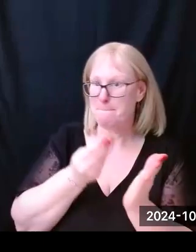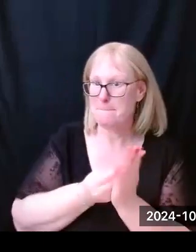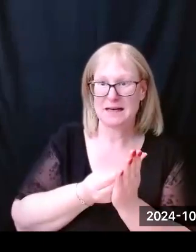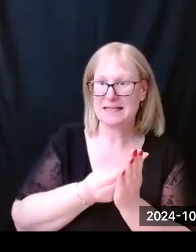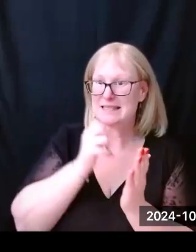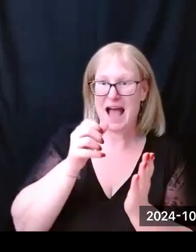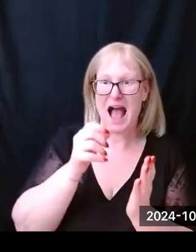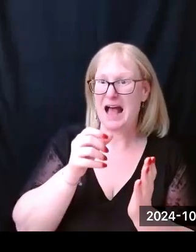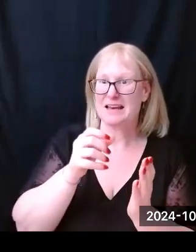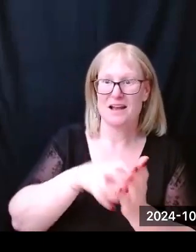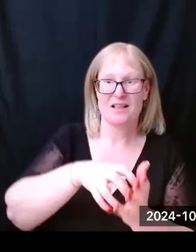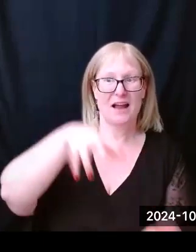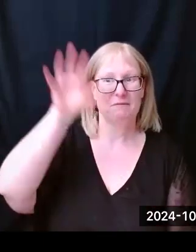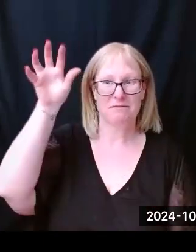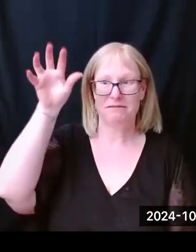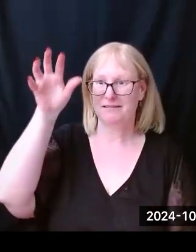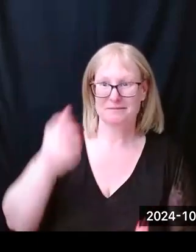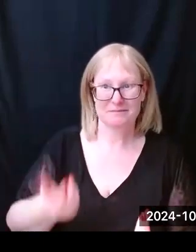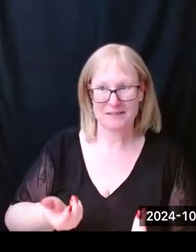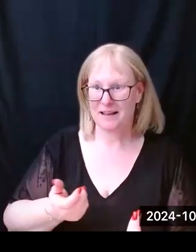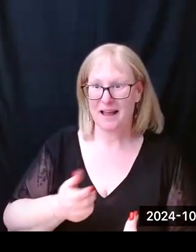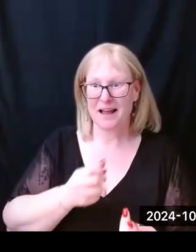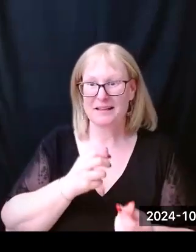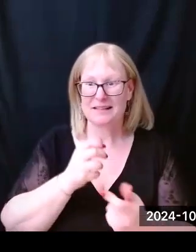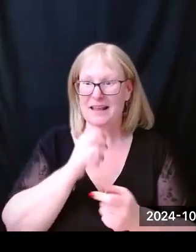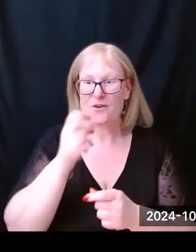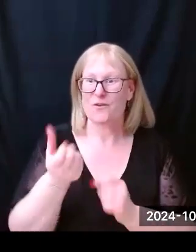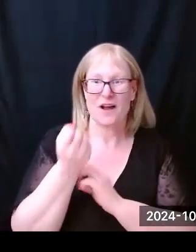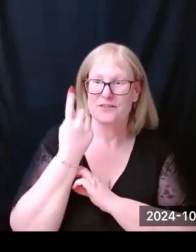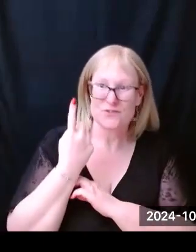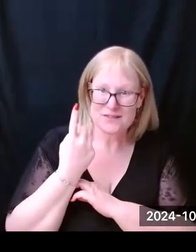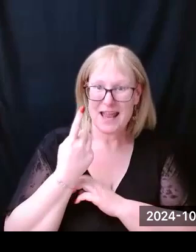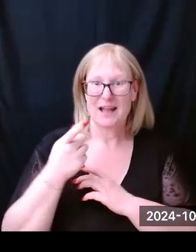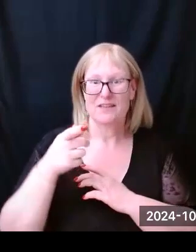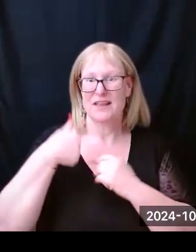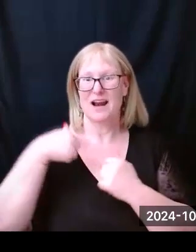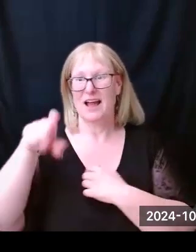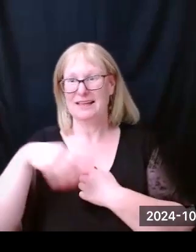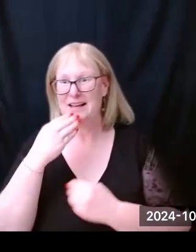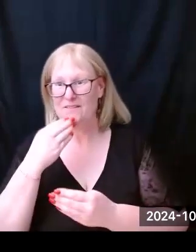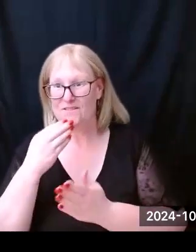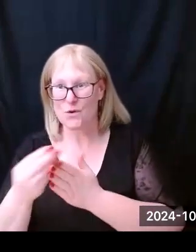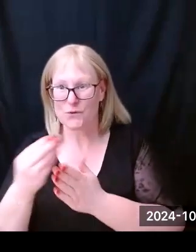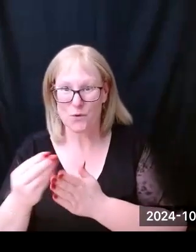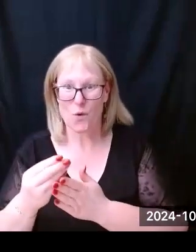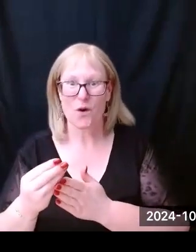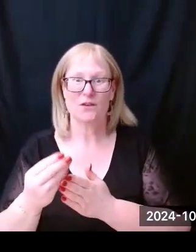don't get that the store is trying to get them to buy stuff. They don't get that I need to get groceries and get out of here and get dinner ready.